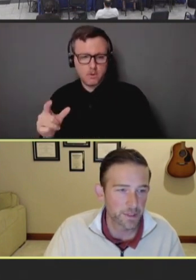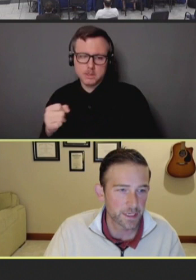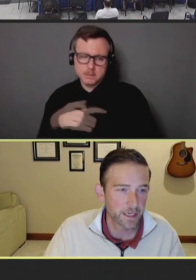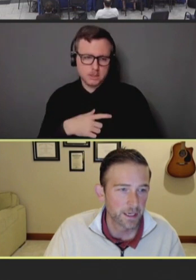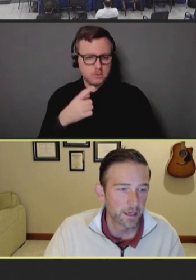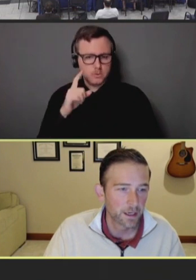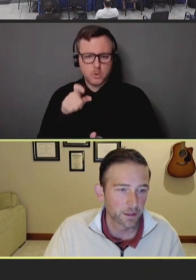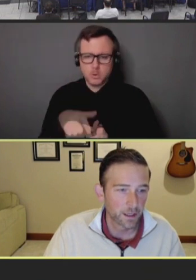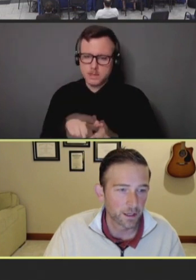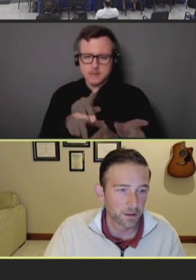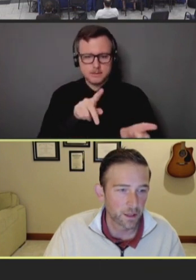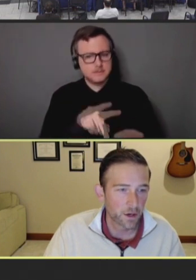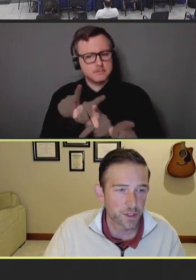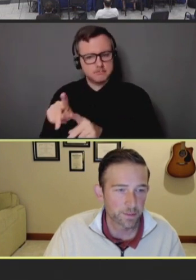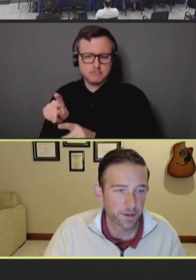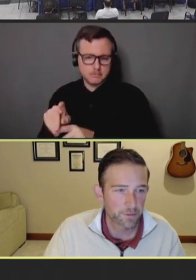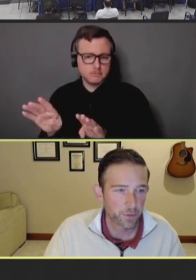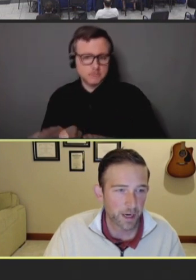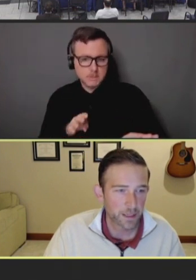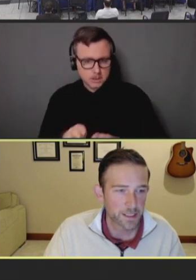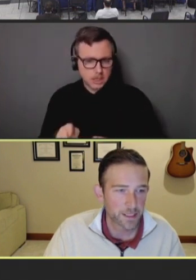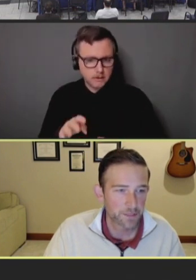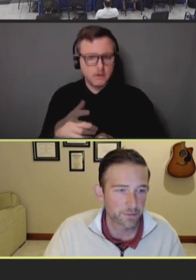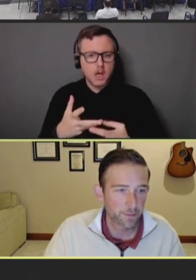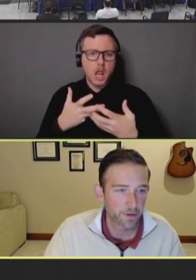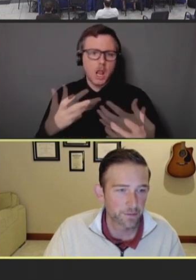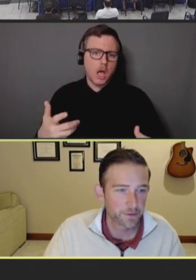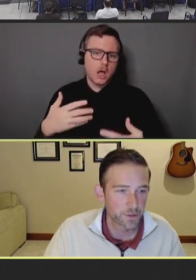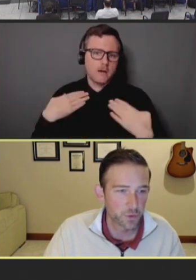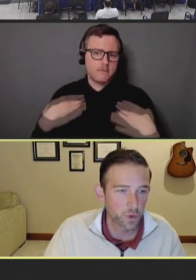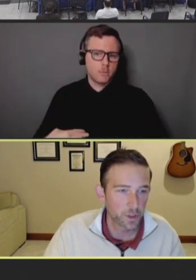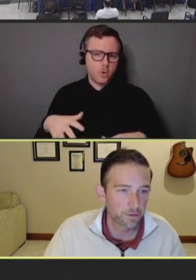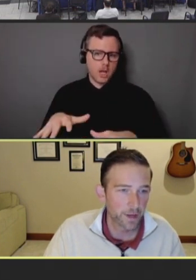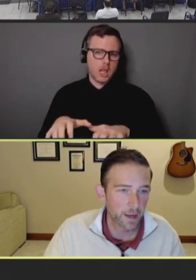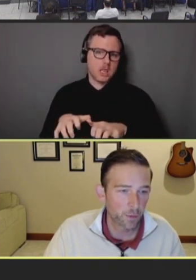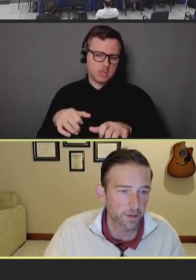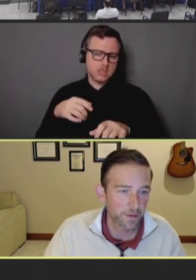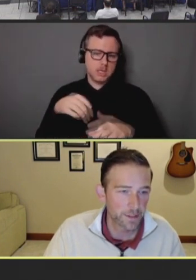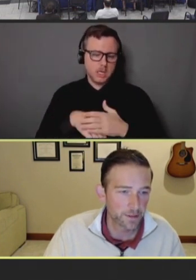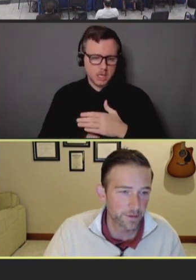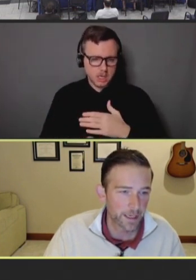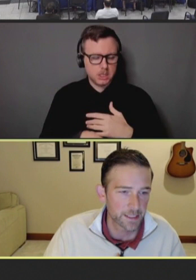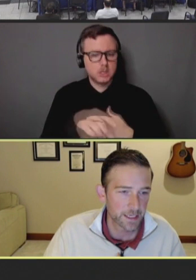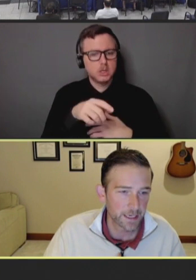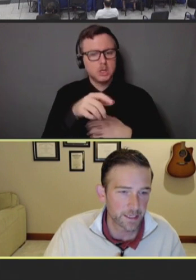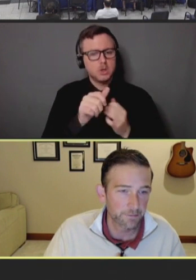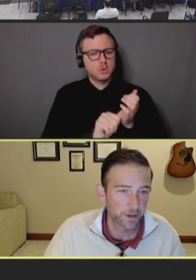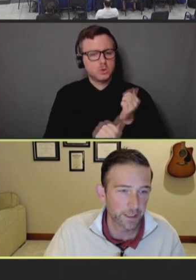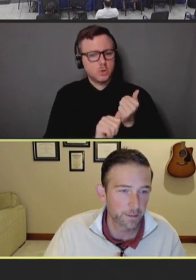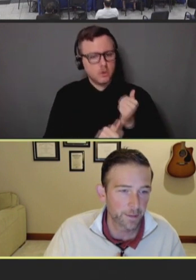You see large amounts of paralysis from the stool of mOPV2 vaccinees and very limited